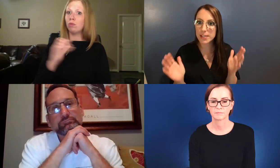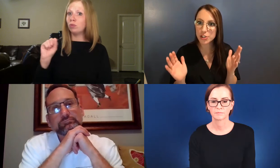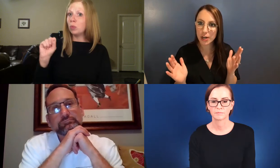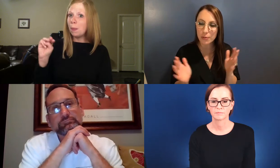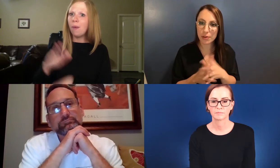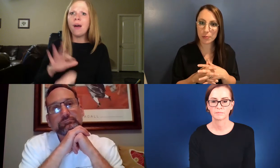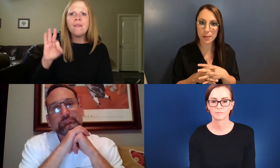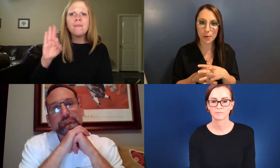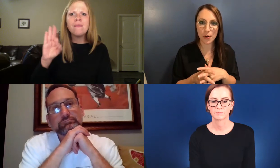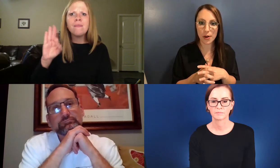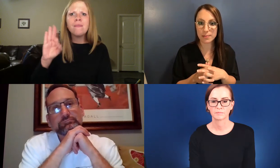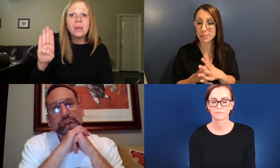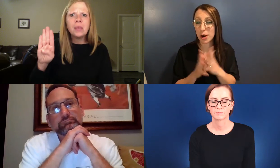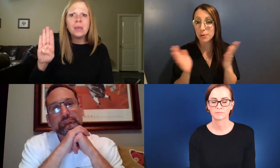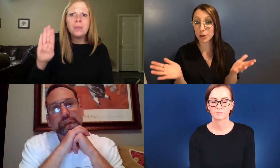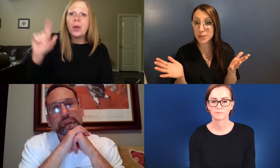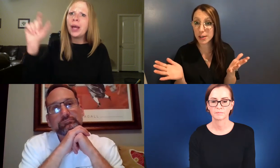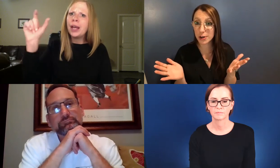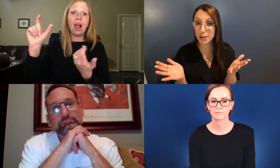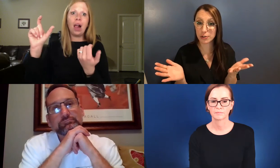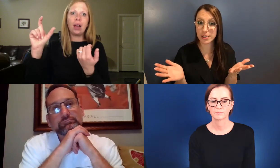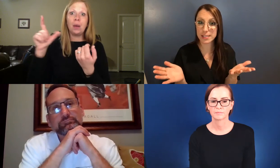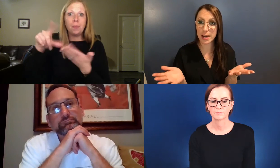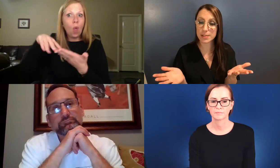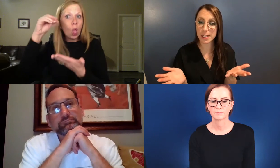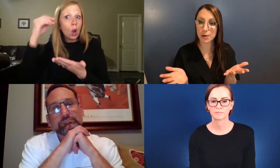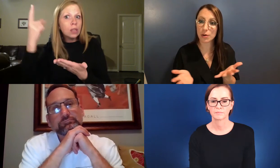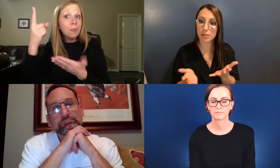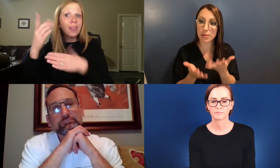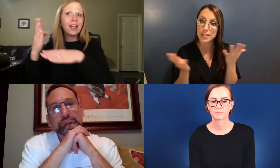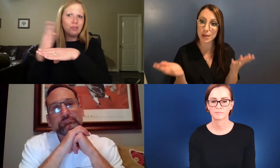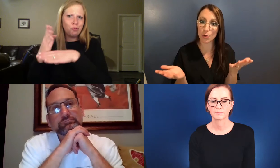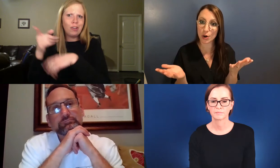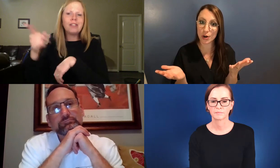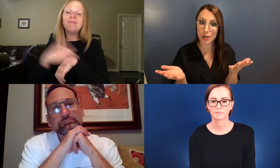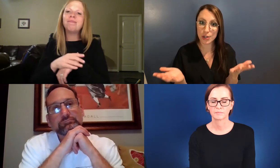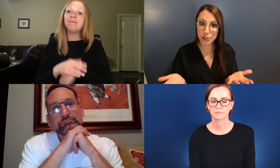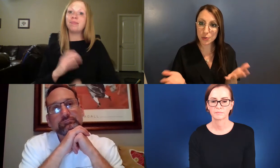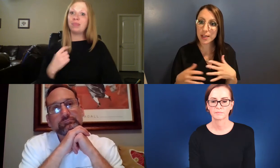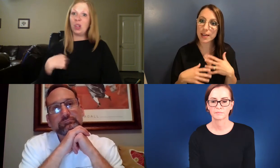please share it with other people and subscribed to our newsletter, they up to date with the things that we're doing,